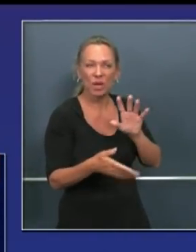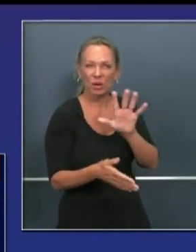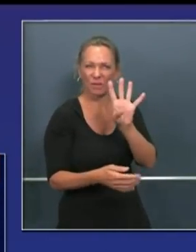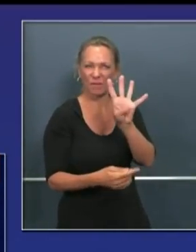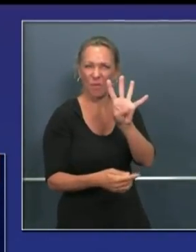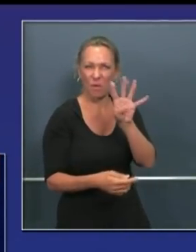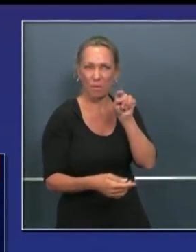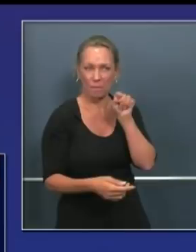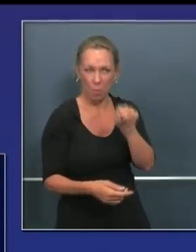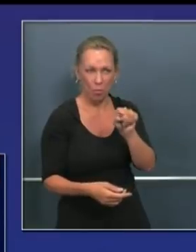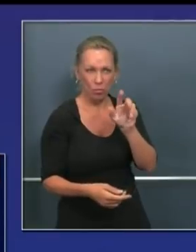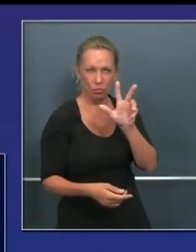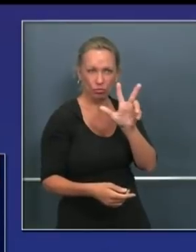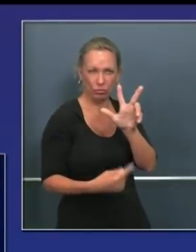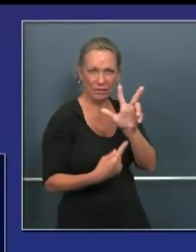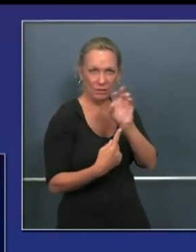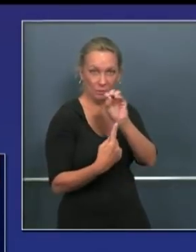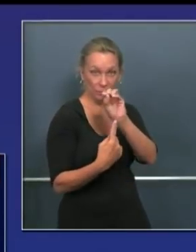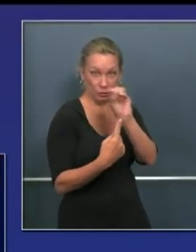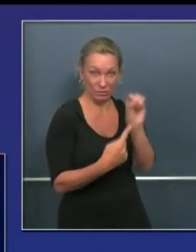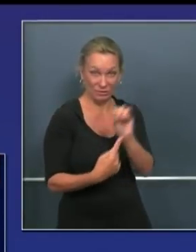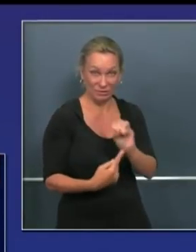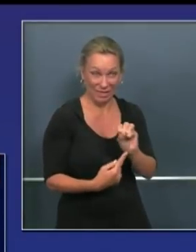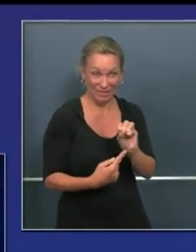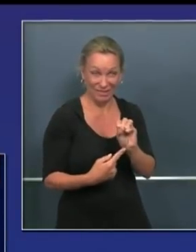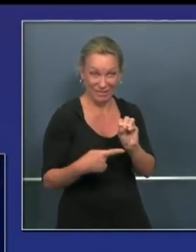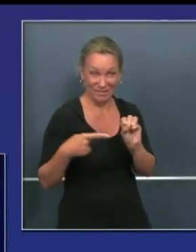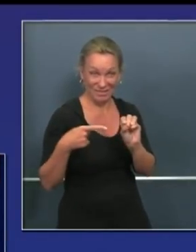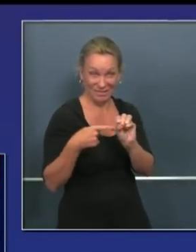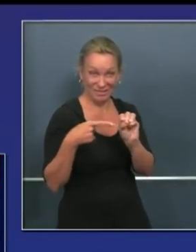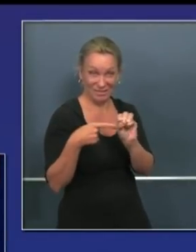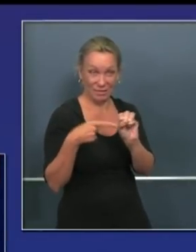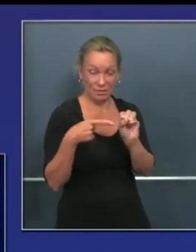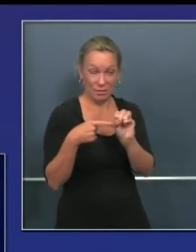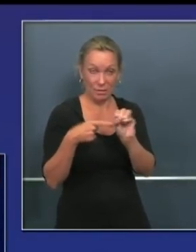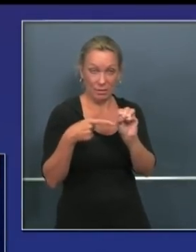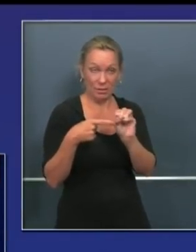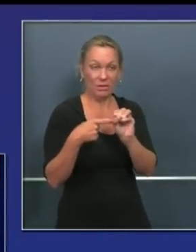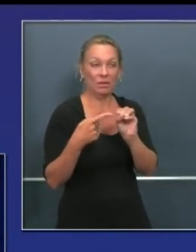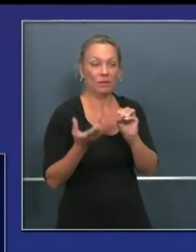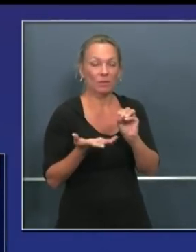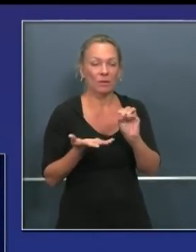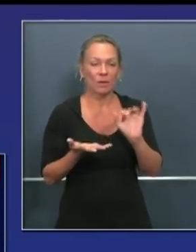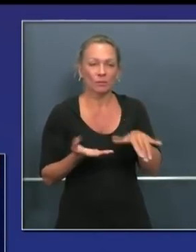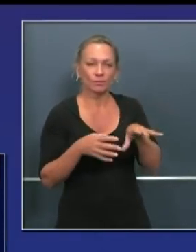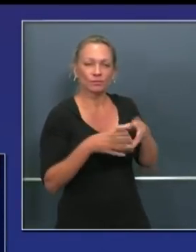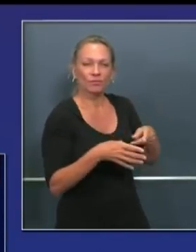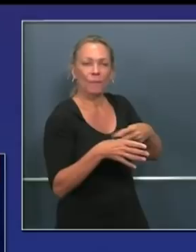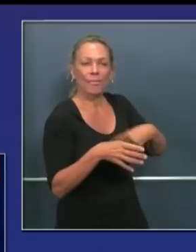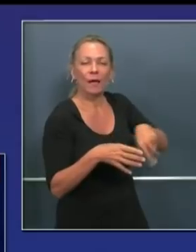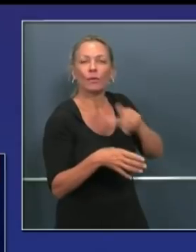AND YOU RECALL, THE REASON WE STARTED REOPENING OUR ECONOMY IS WE SAW THE POSITIVITY RATE